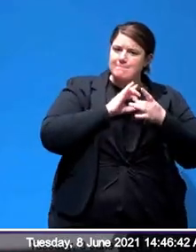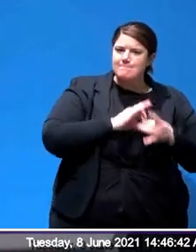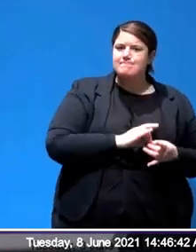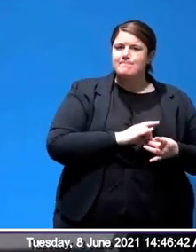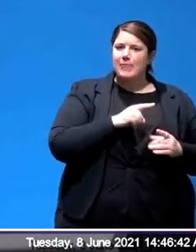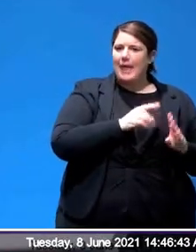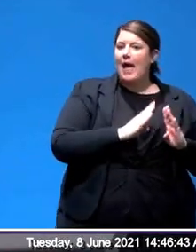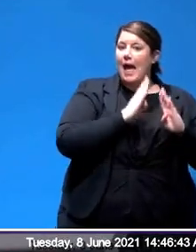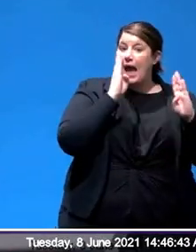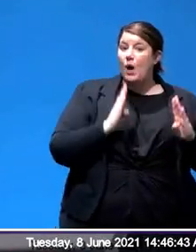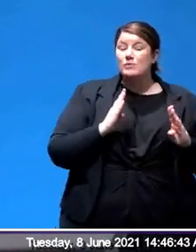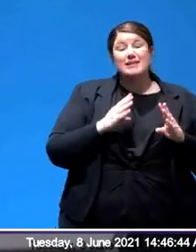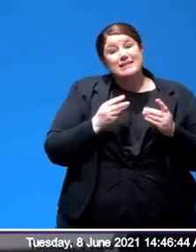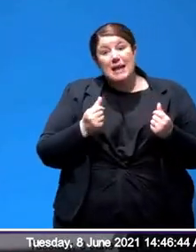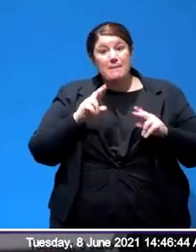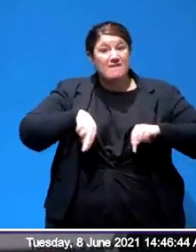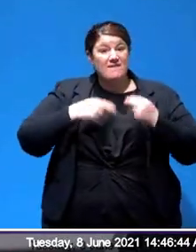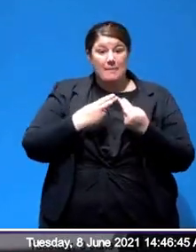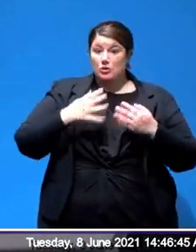And some families don't want staff moved either.